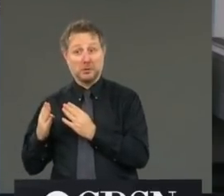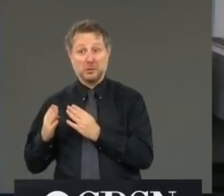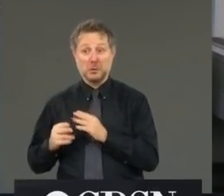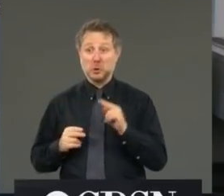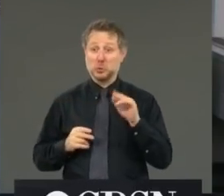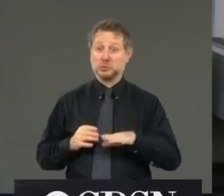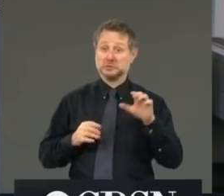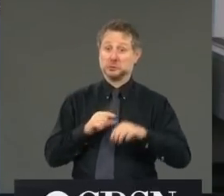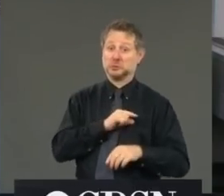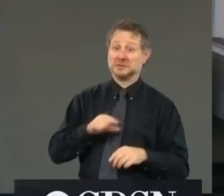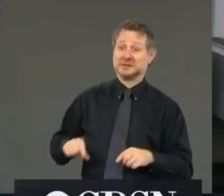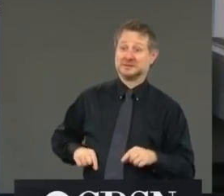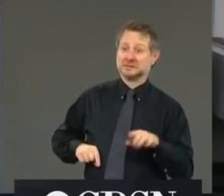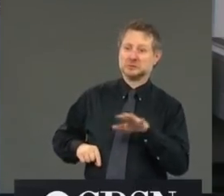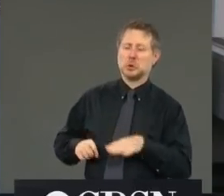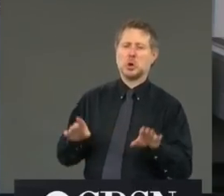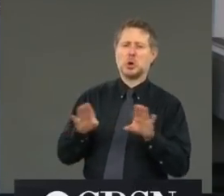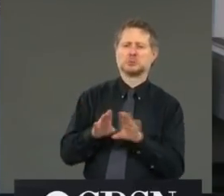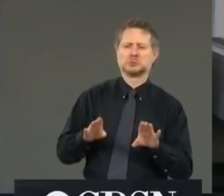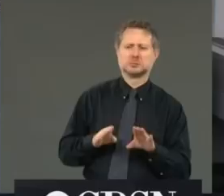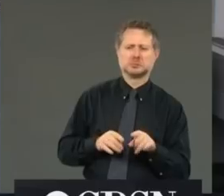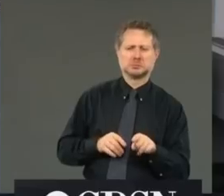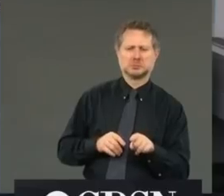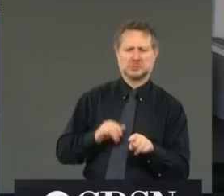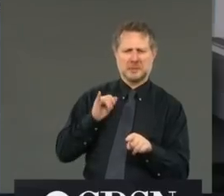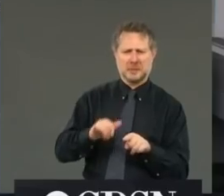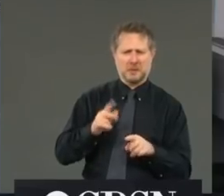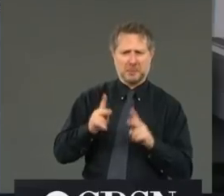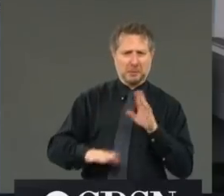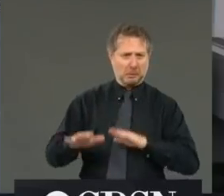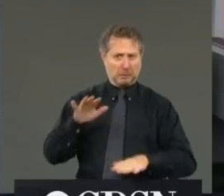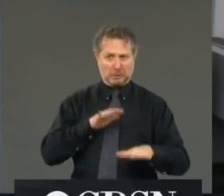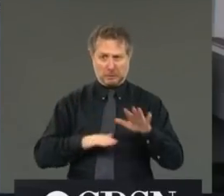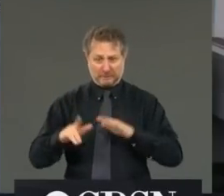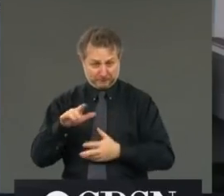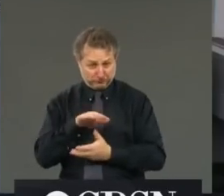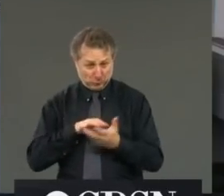AND A LOT OF PEOPLE HEADING OUT TO THE BEACH. ARE YOU CONCERNED THAT THE